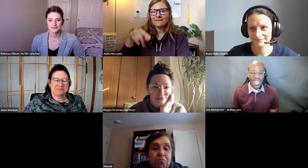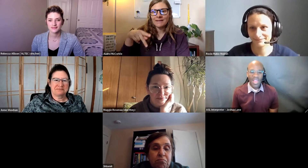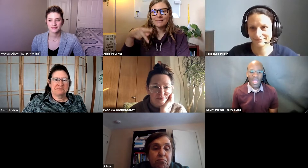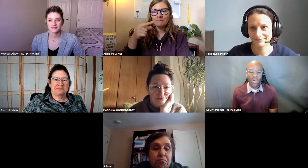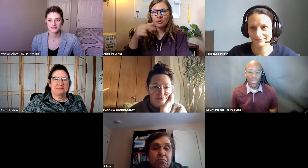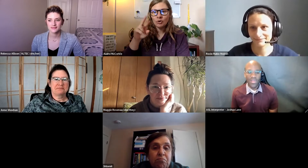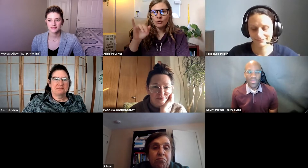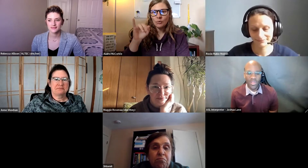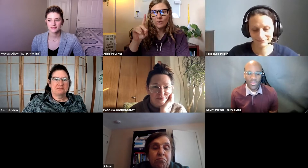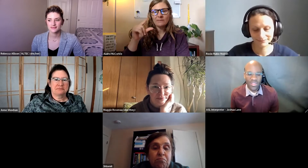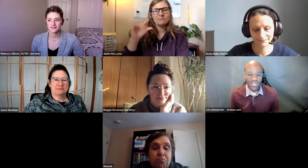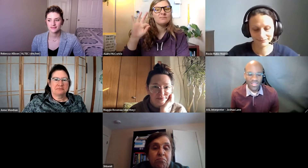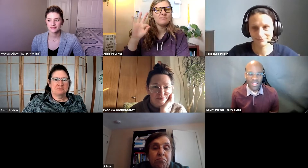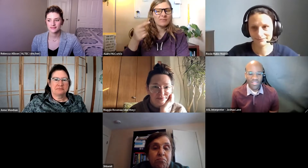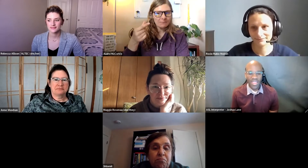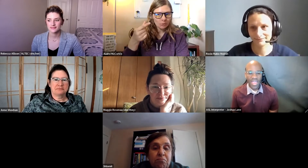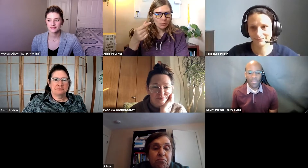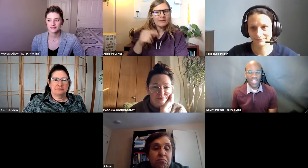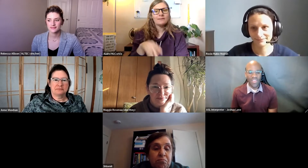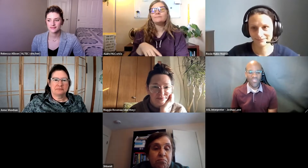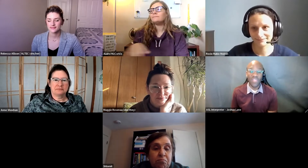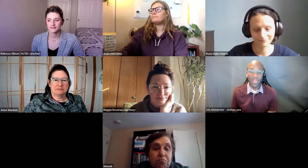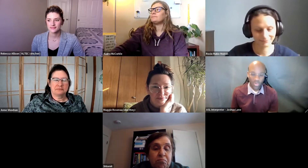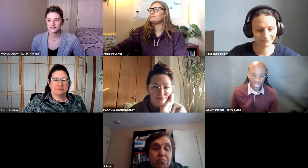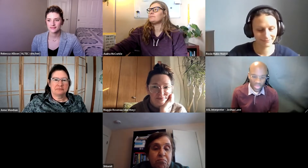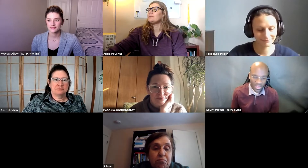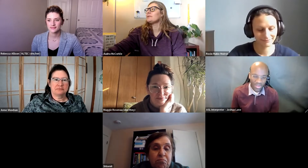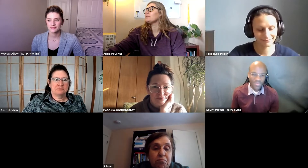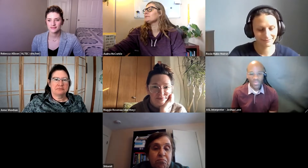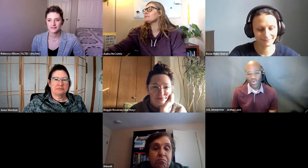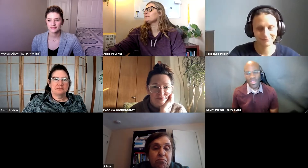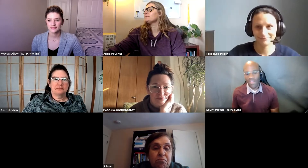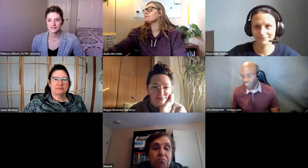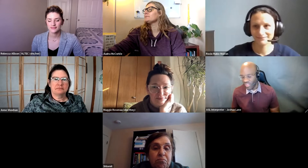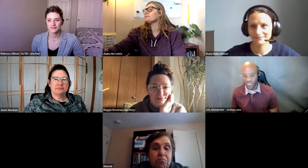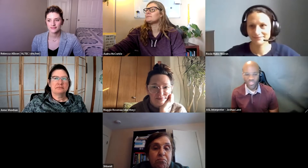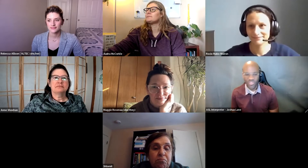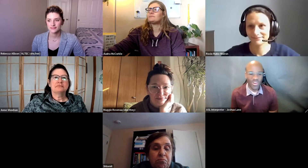Now what we're going to do is discuss the application Flipgrid or FG for short.